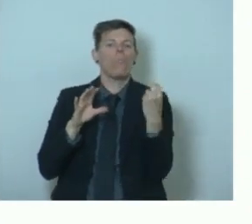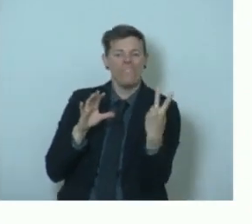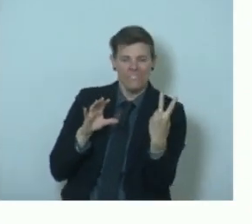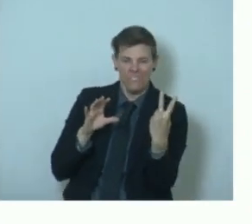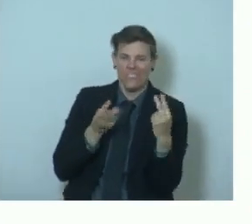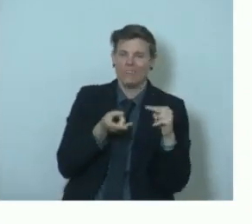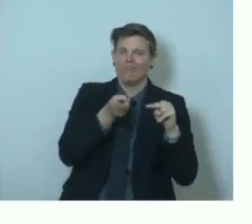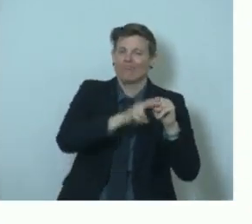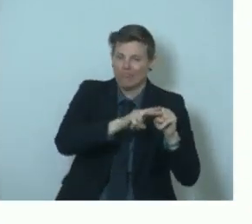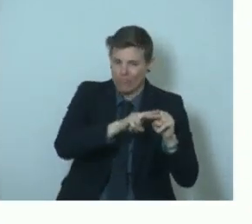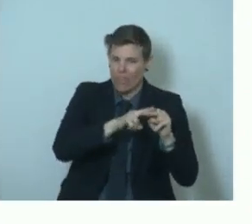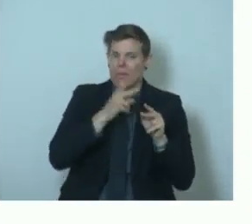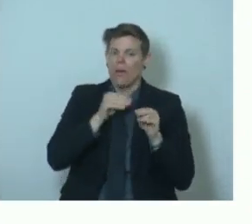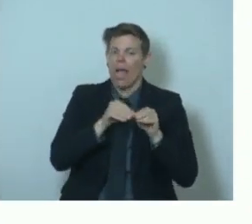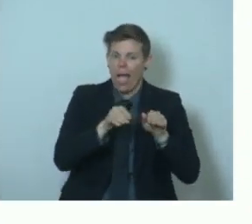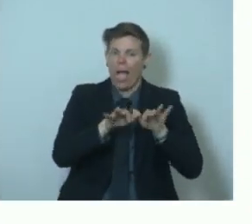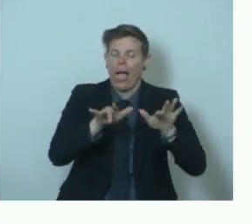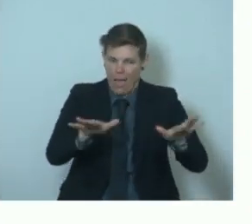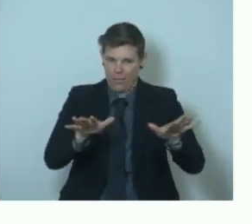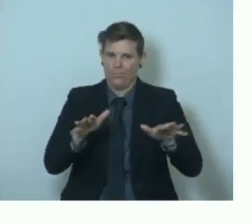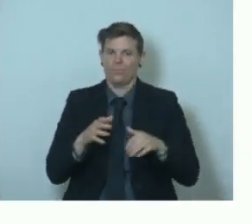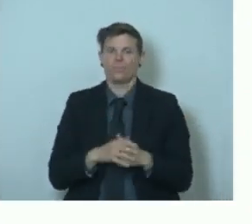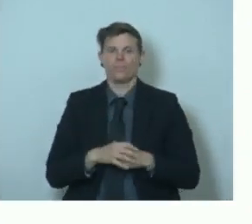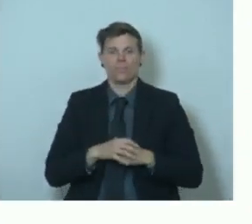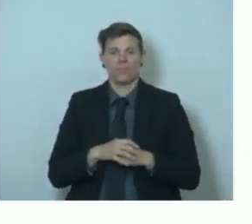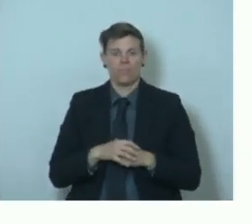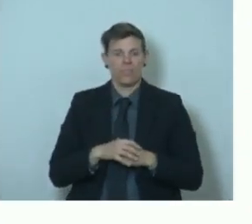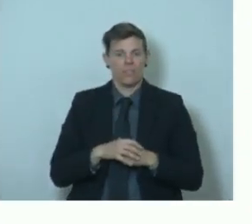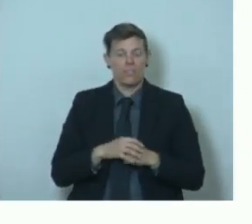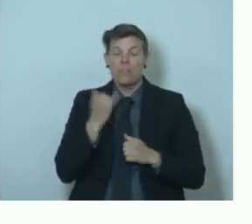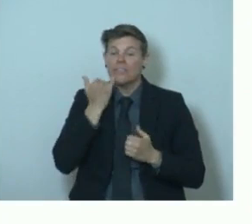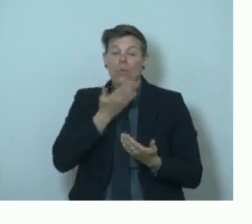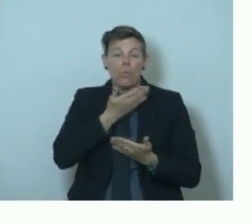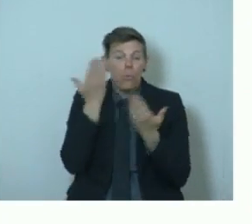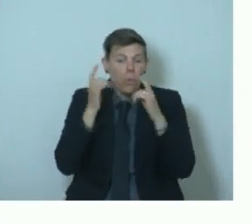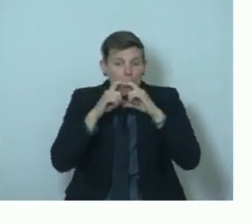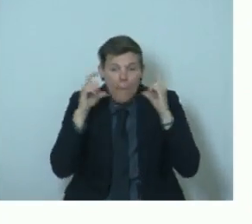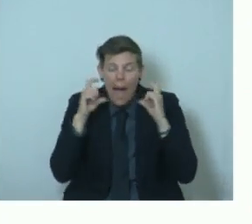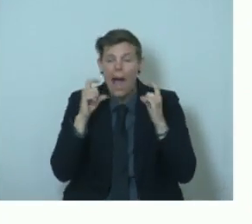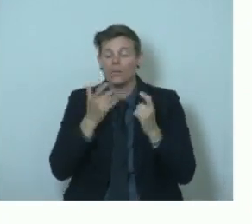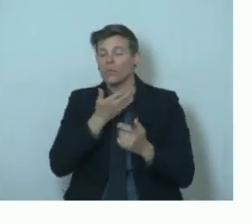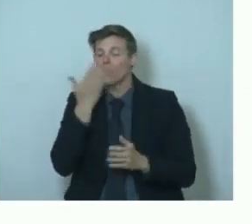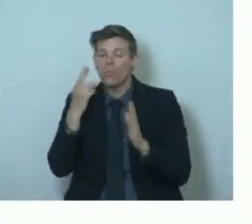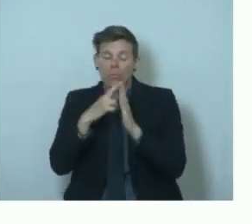IF WE HAD 100 PEOPLE WITH COVID, THEY WOULD PASS IT ON TO HUNDRED 12 CASES.